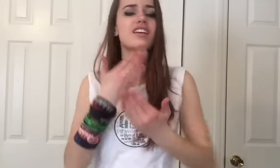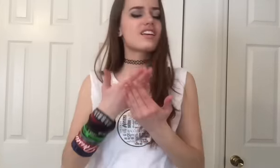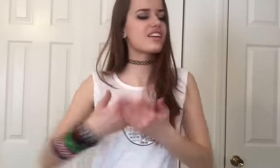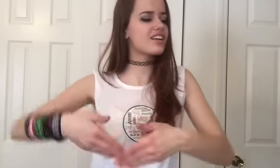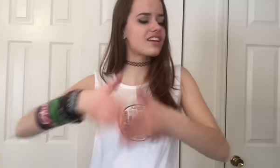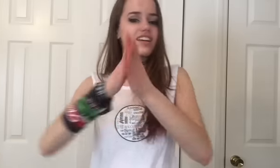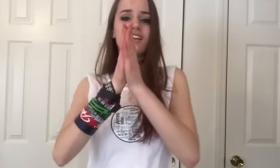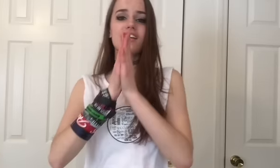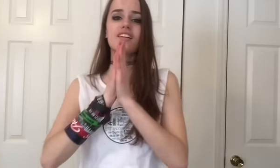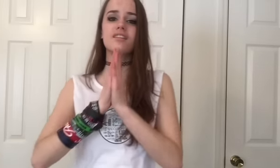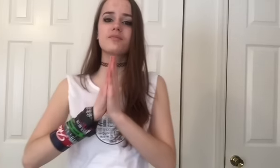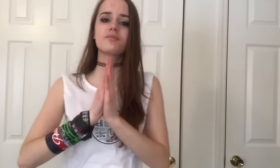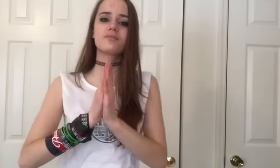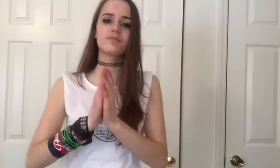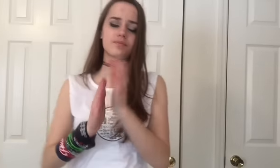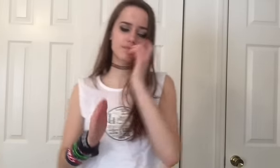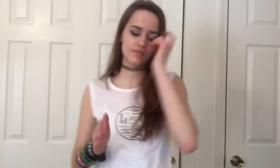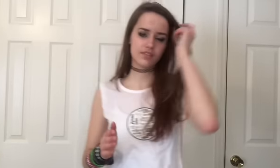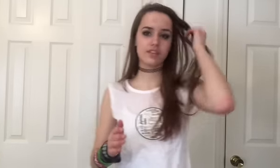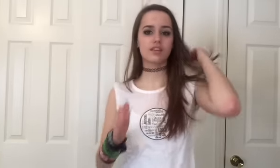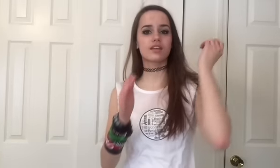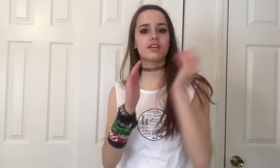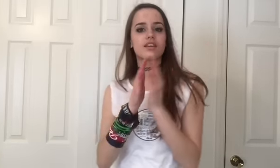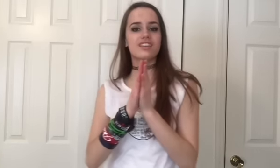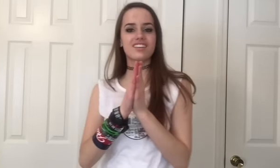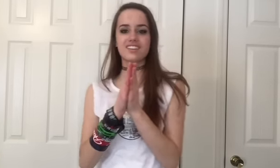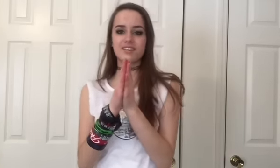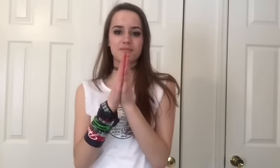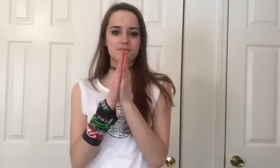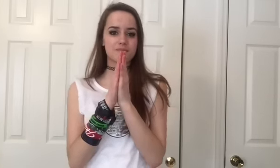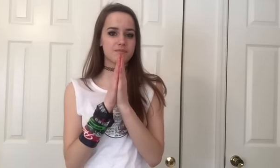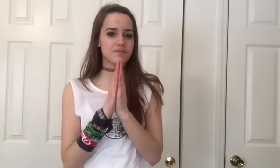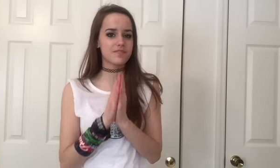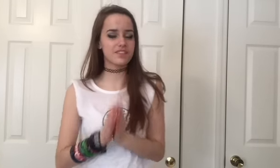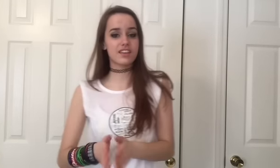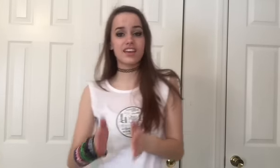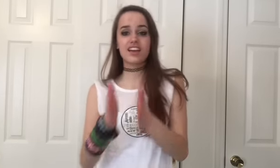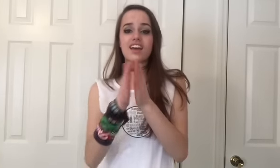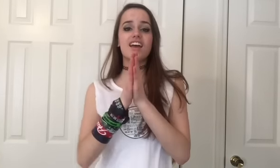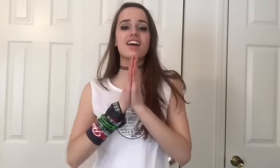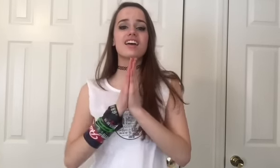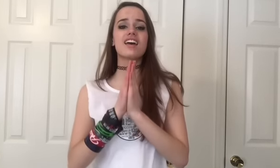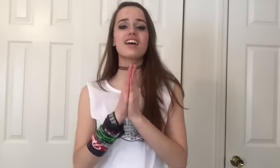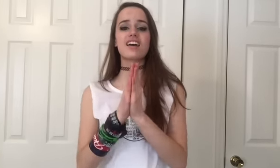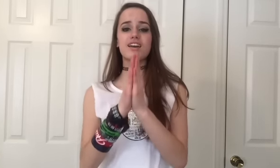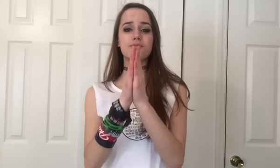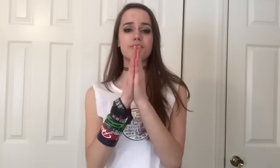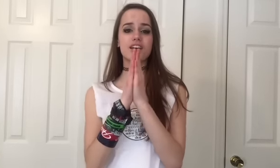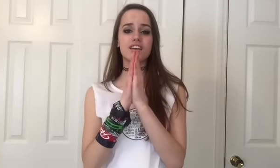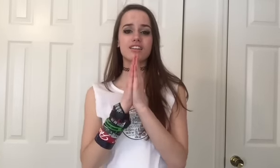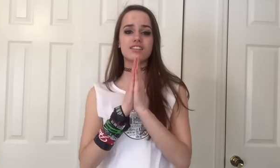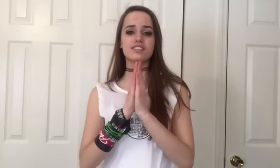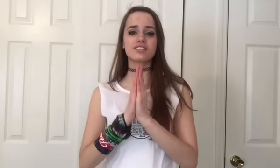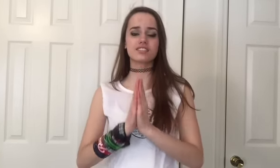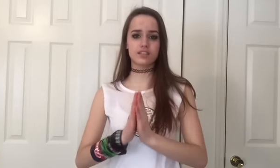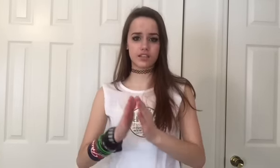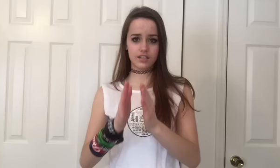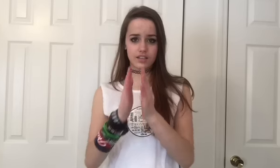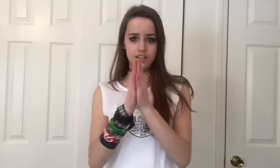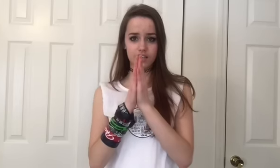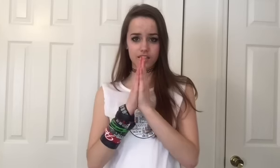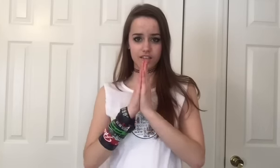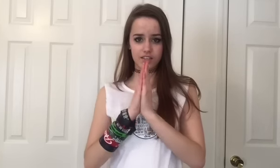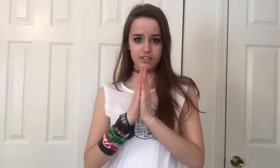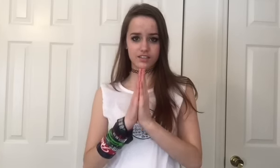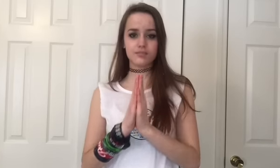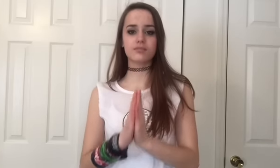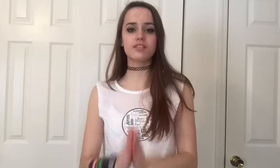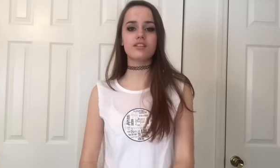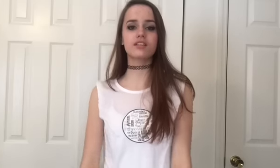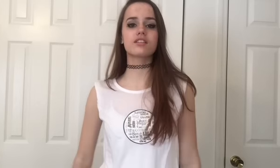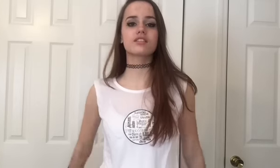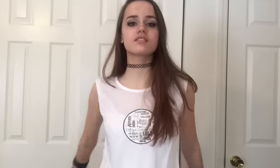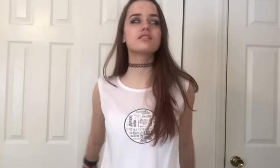amen